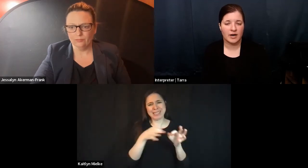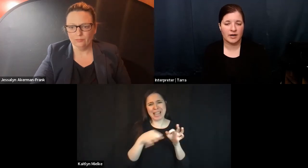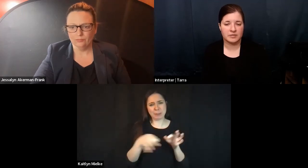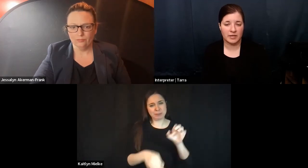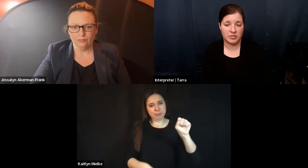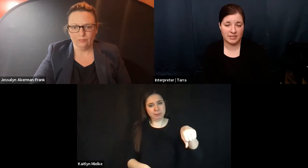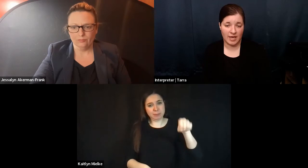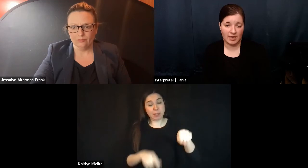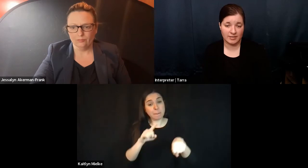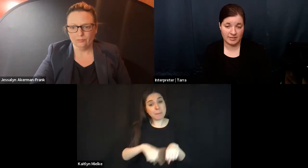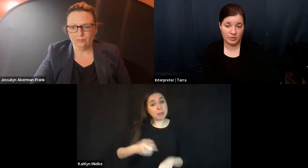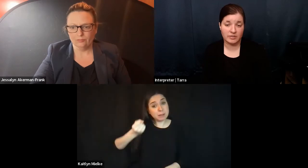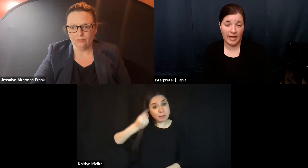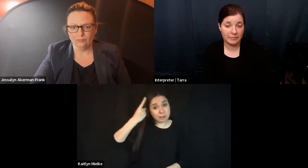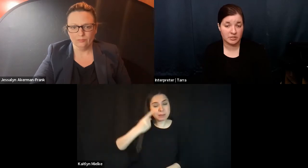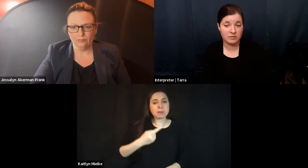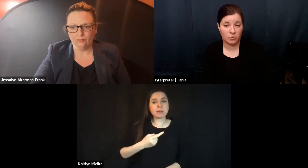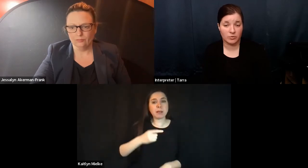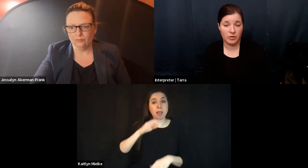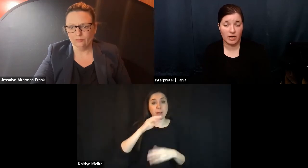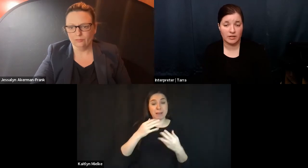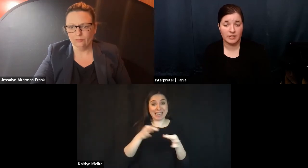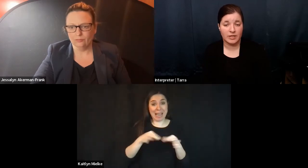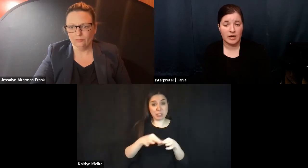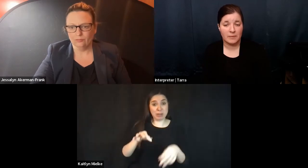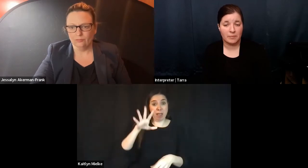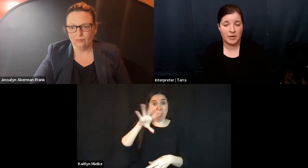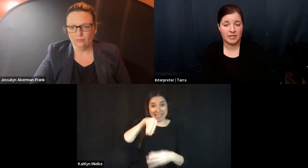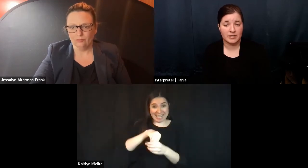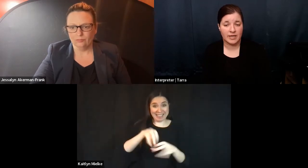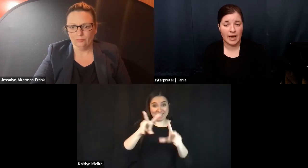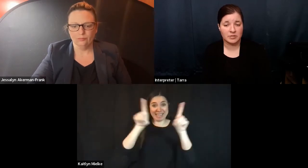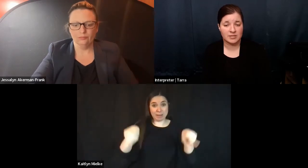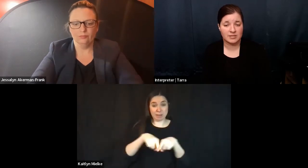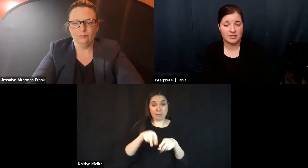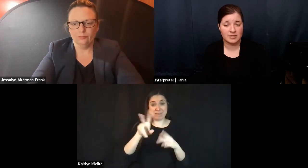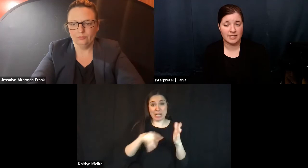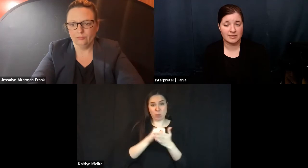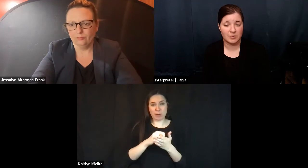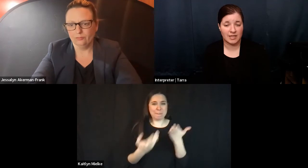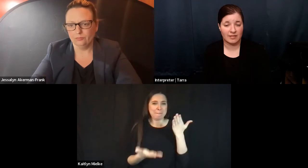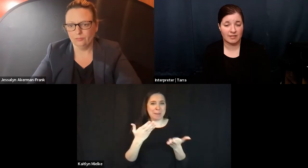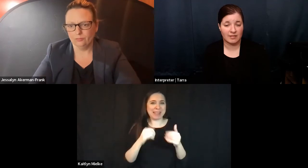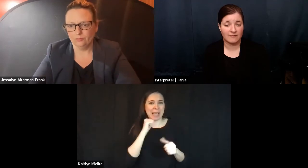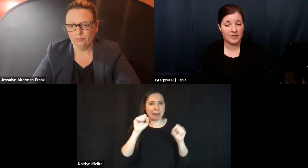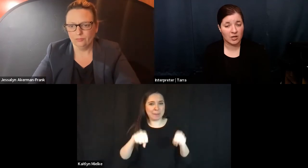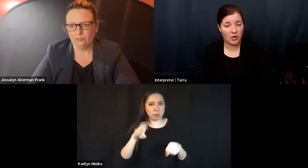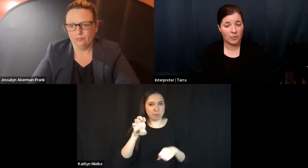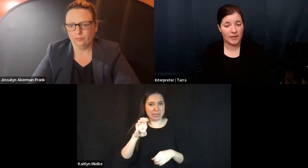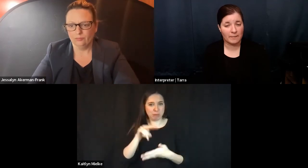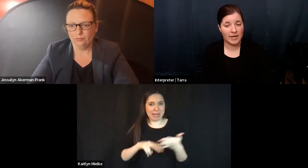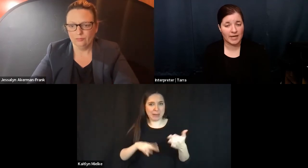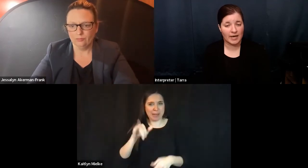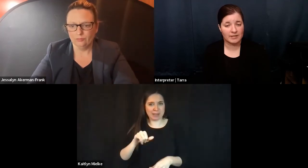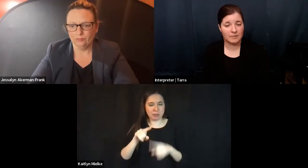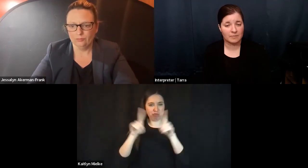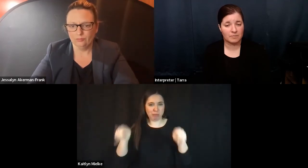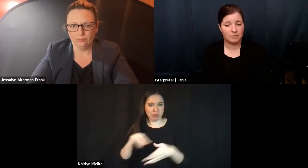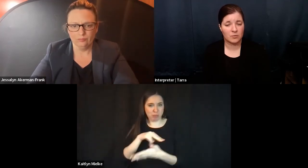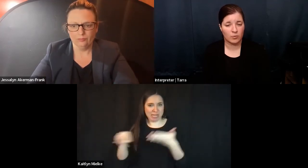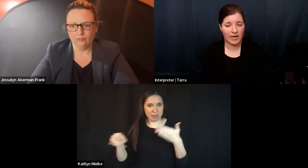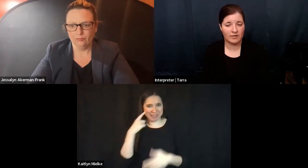So what you can do is provide various options.